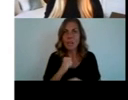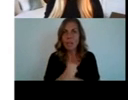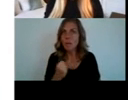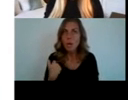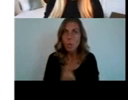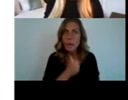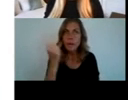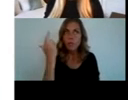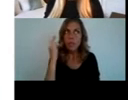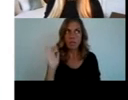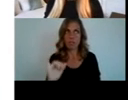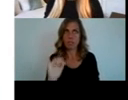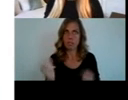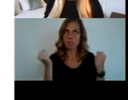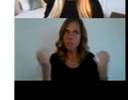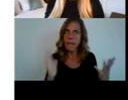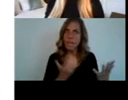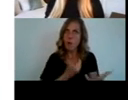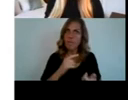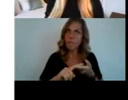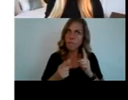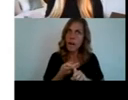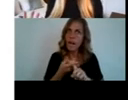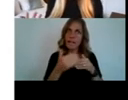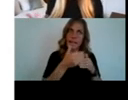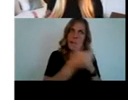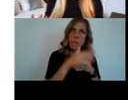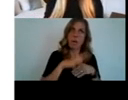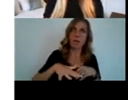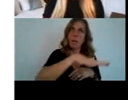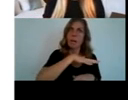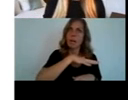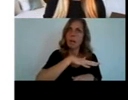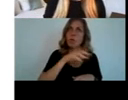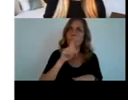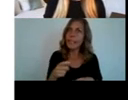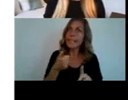how many of our friends and neighbors were, you know, really essential workers. And so,